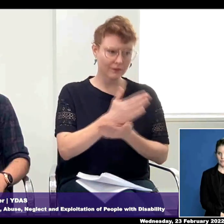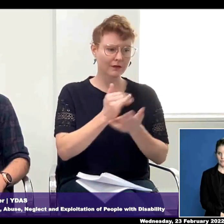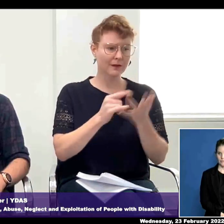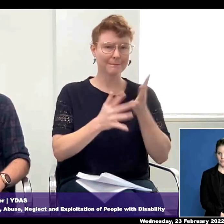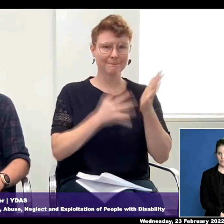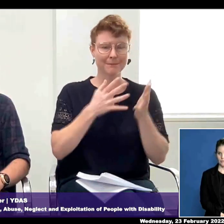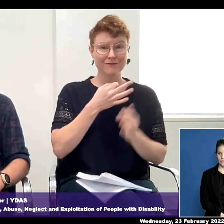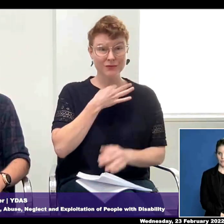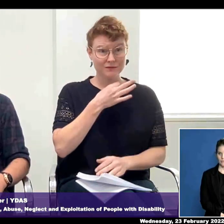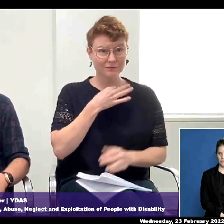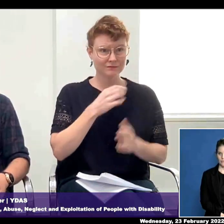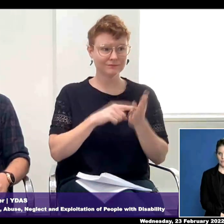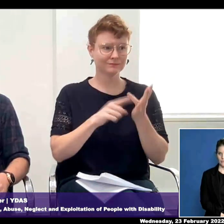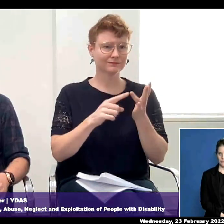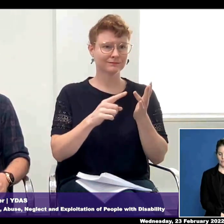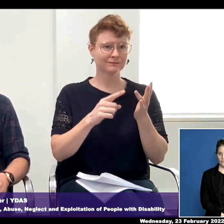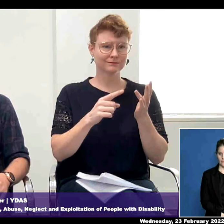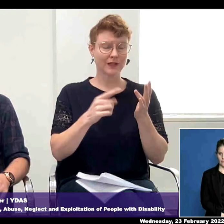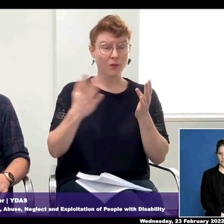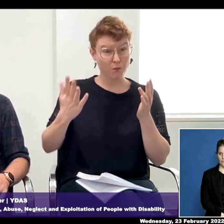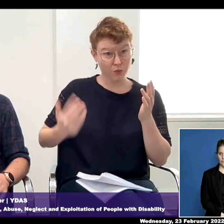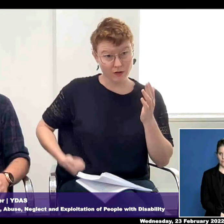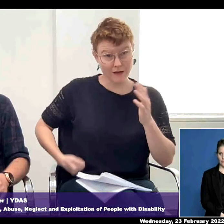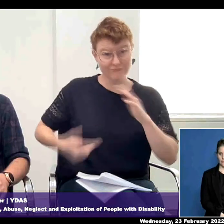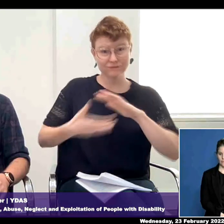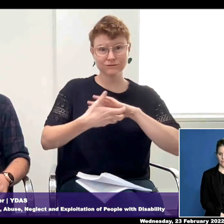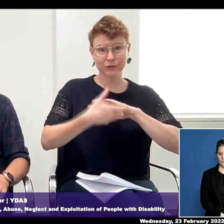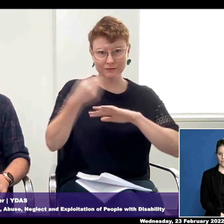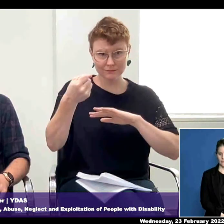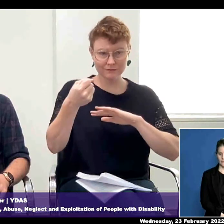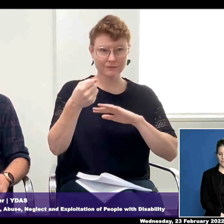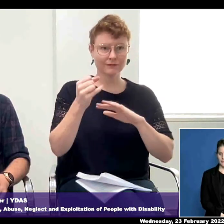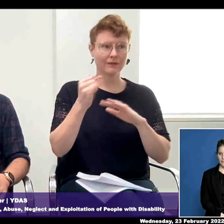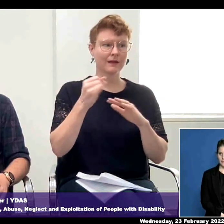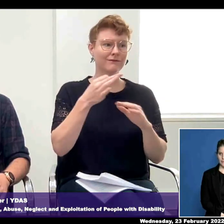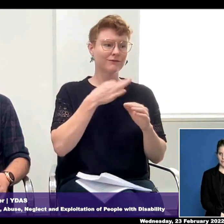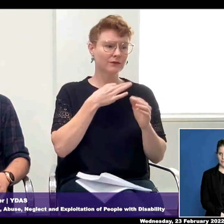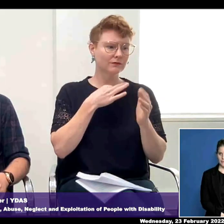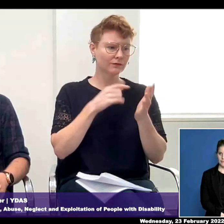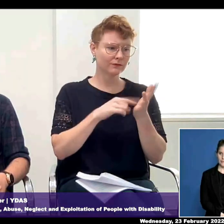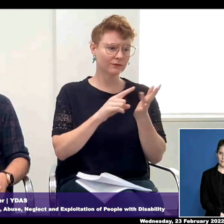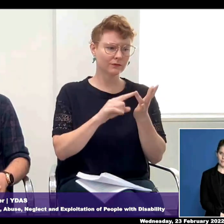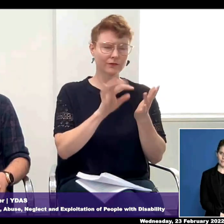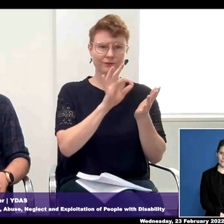adequate information on their rights, meaning that they are vulnerable to wage